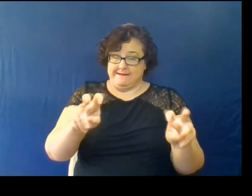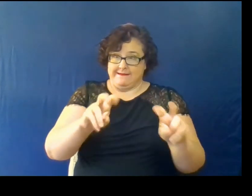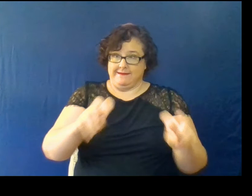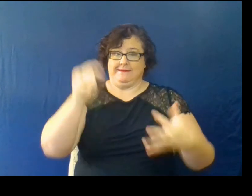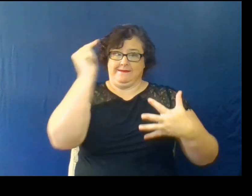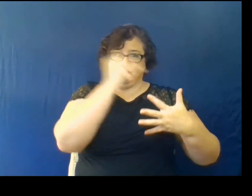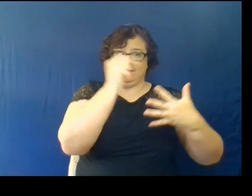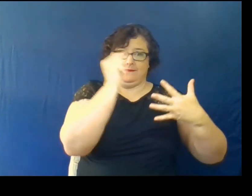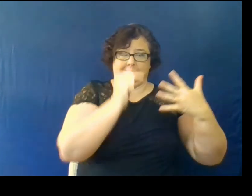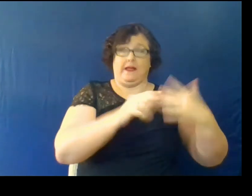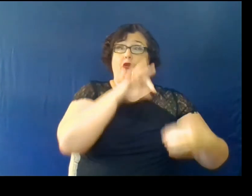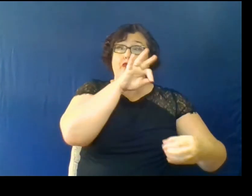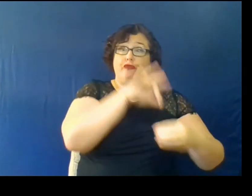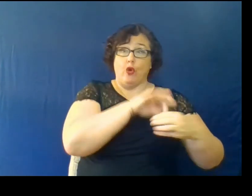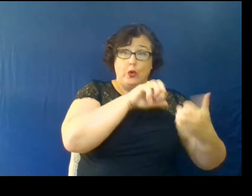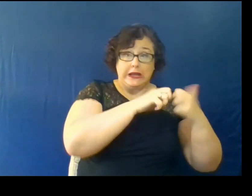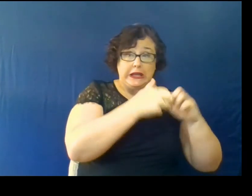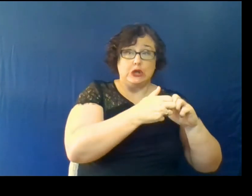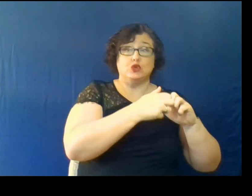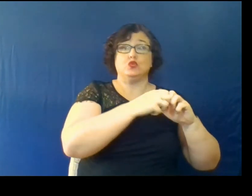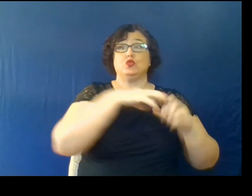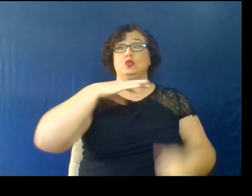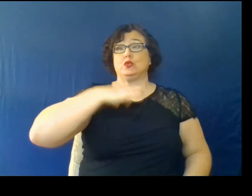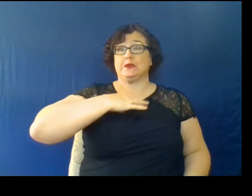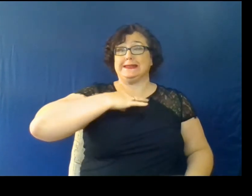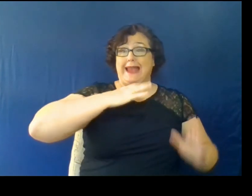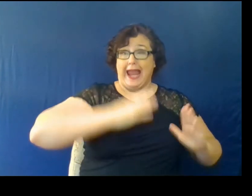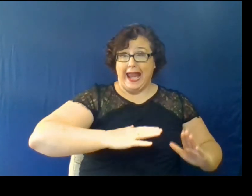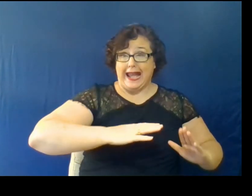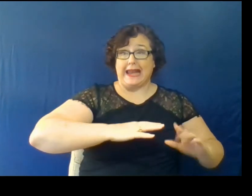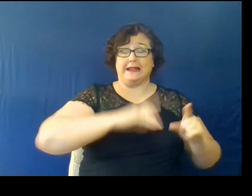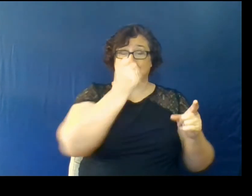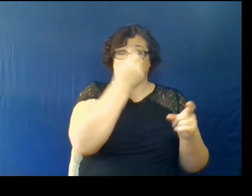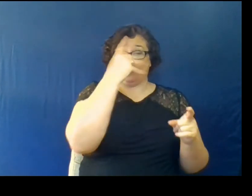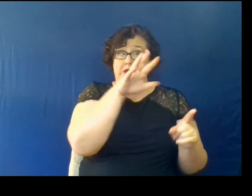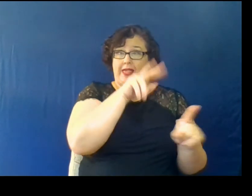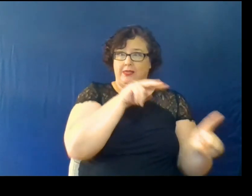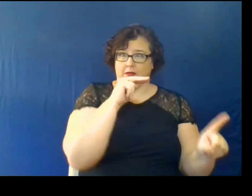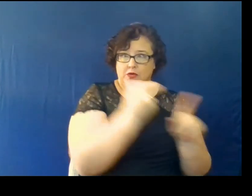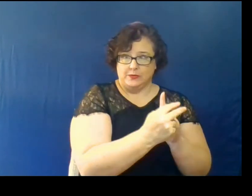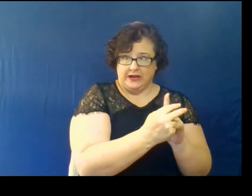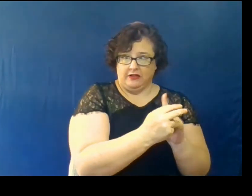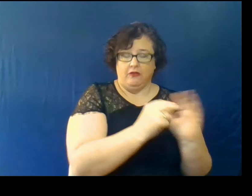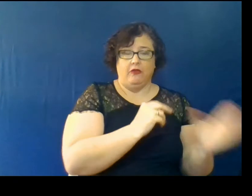the voting issues and how to understand a candidate from their issues all the way down to